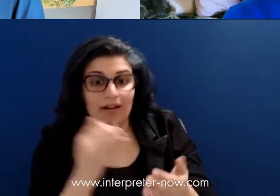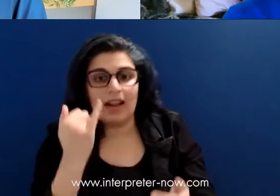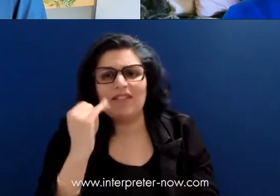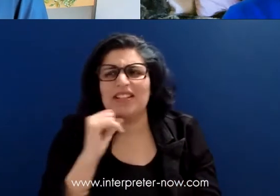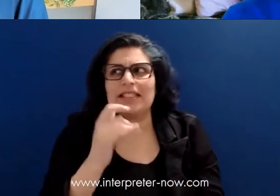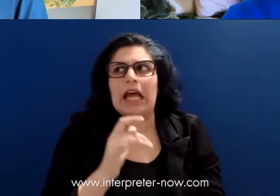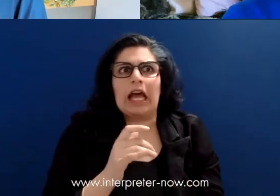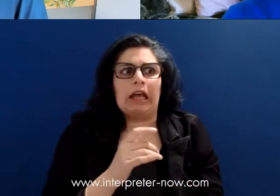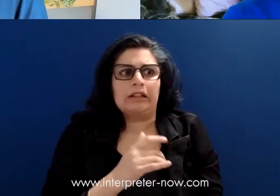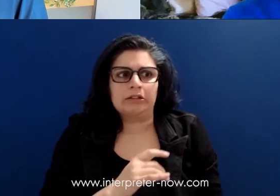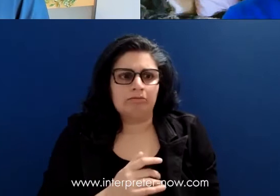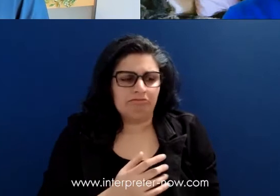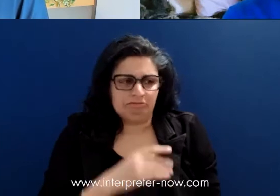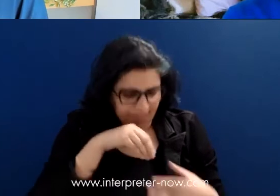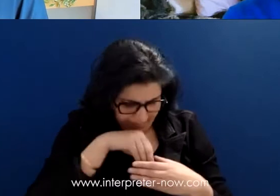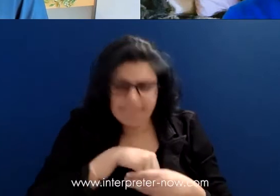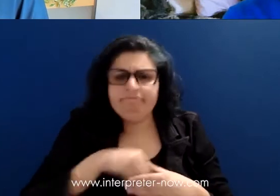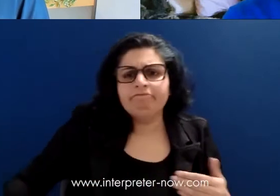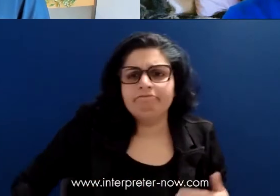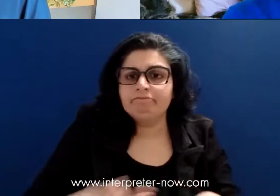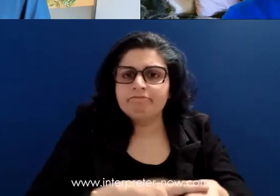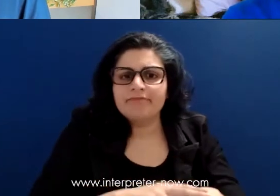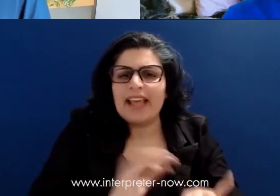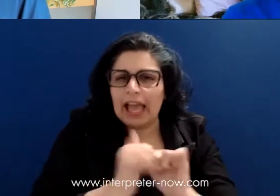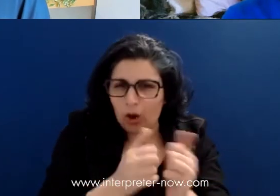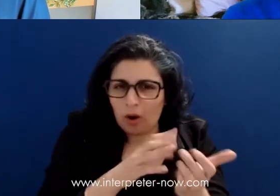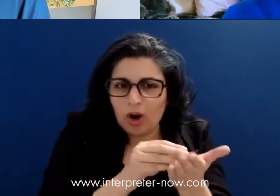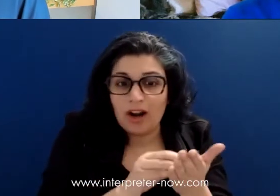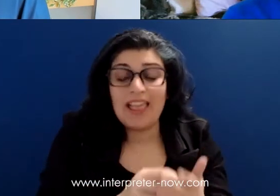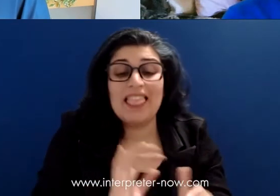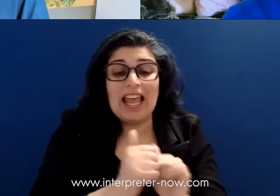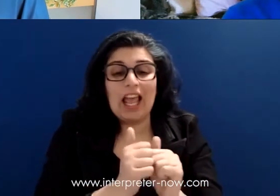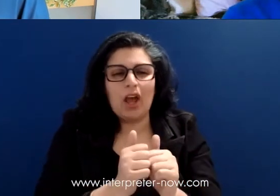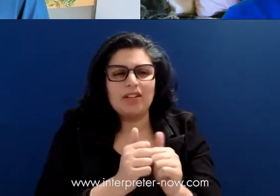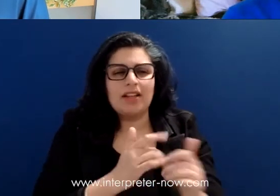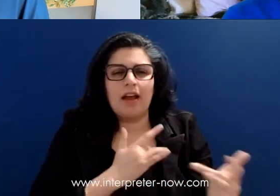We'll also spend some time talking about how to tap into our empathy during times of collective